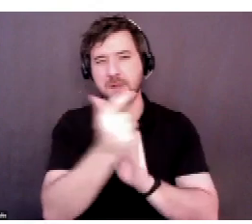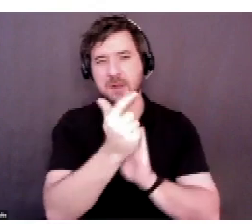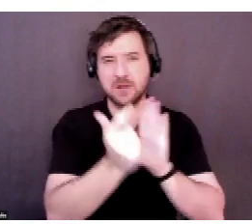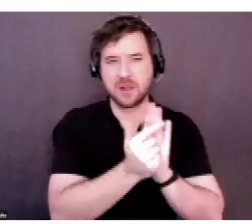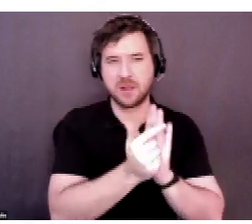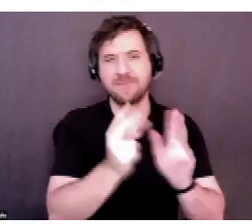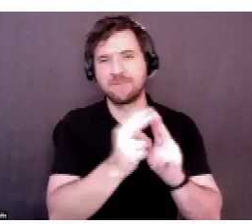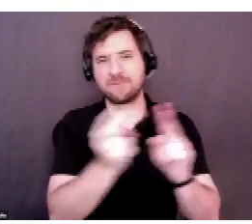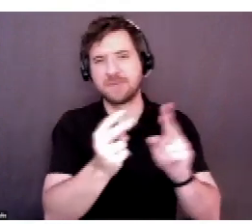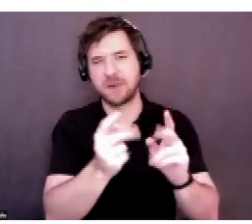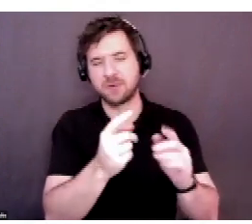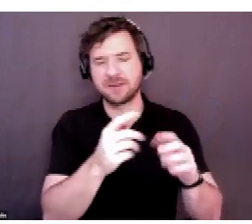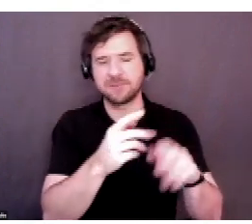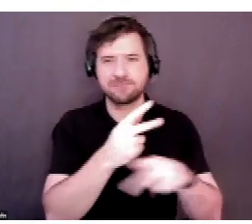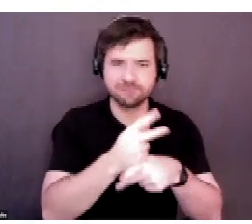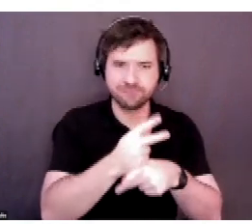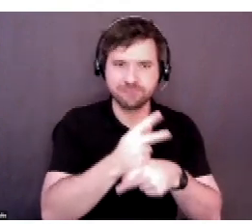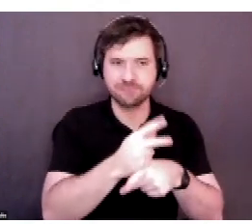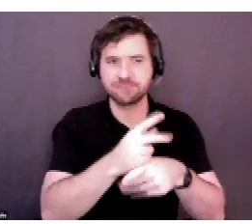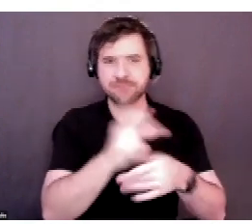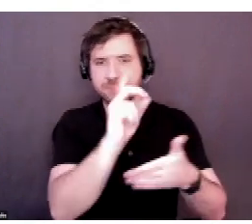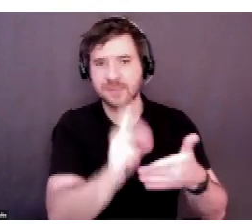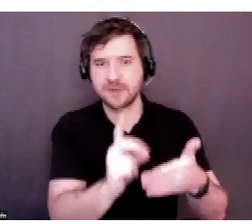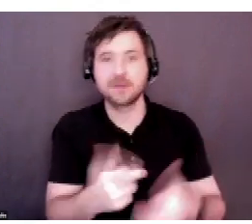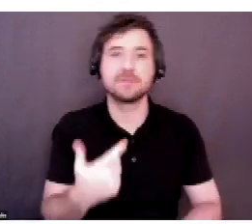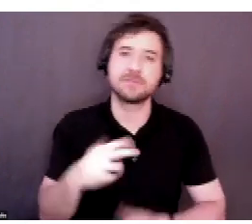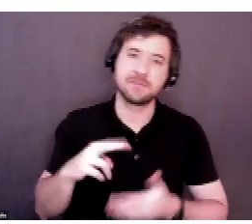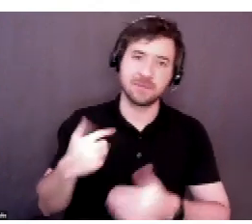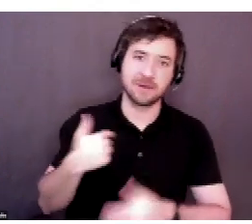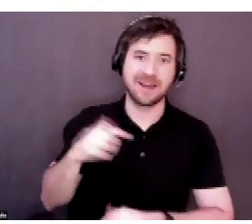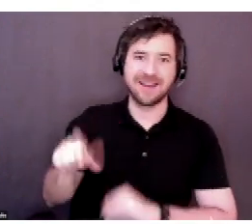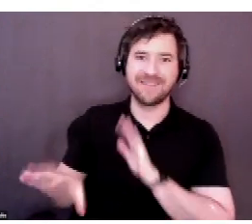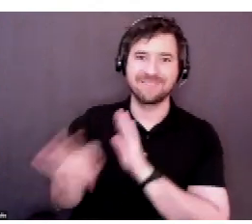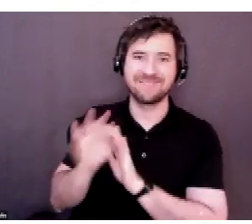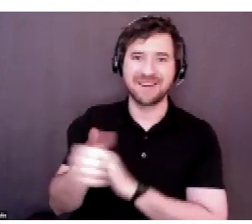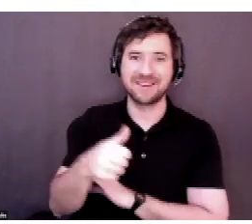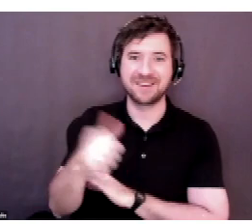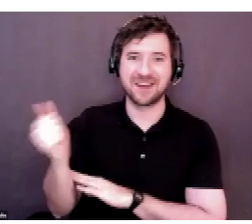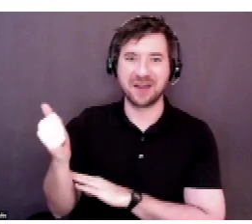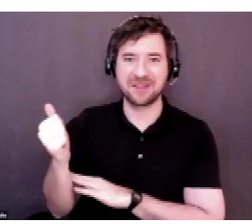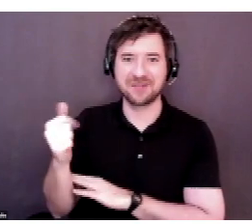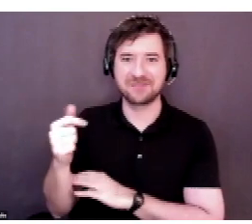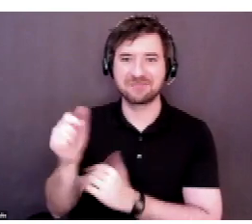I had to go the different route which was accessible. Baby care.